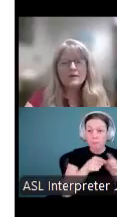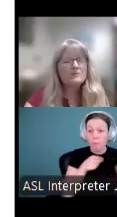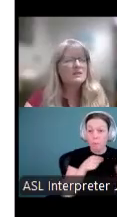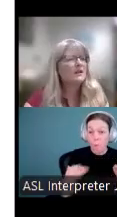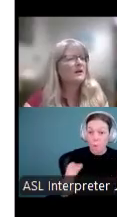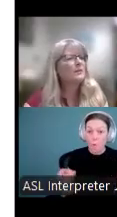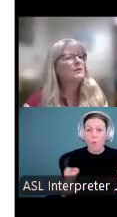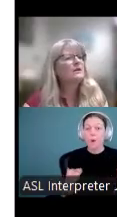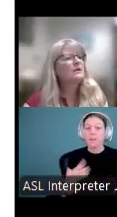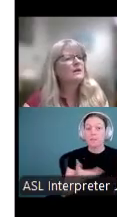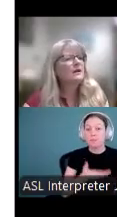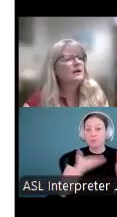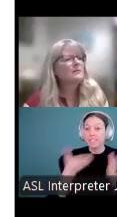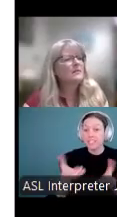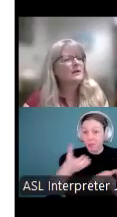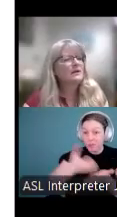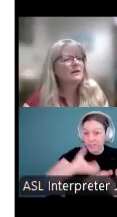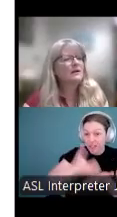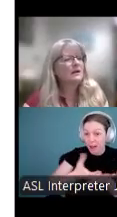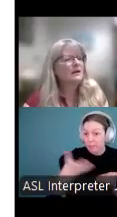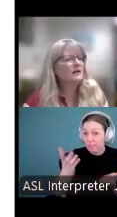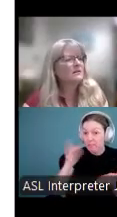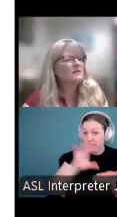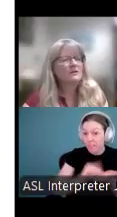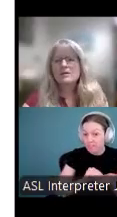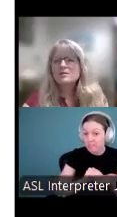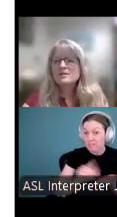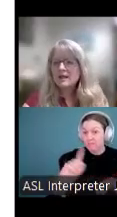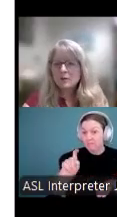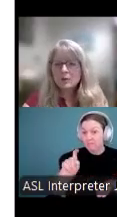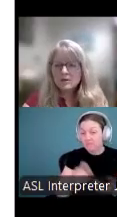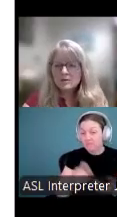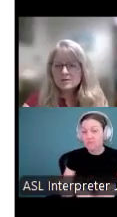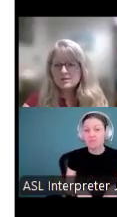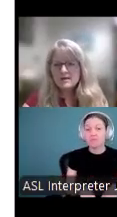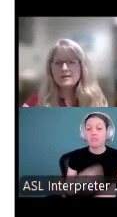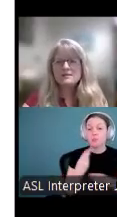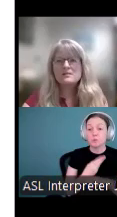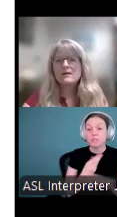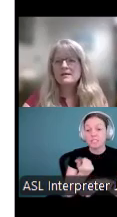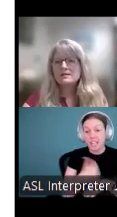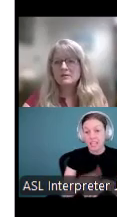their empty cup? And are they using any words or signs to ask